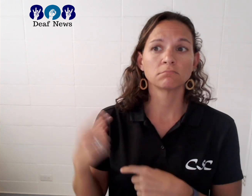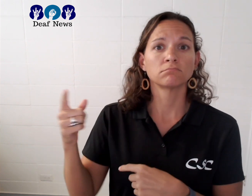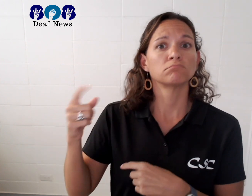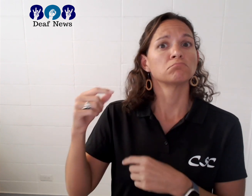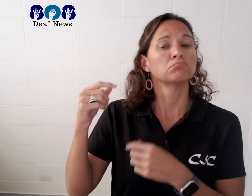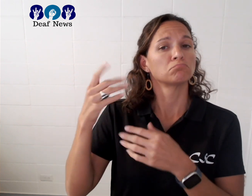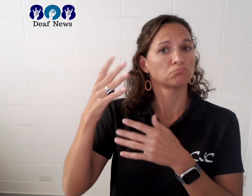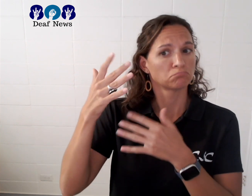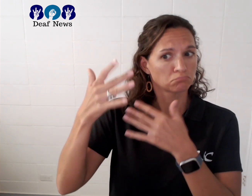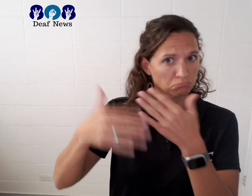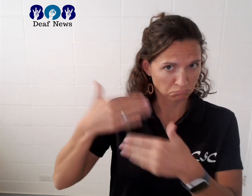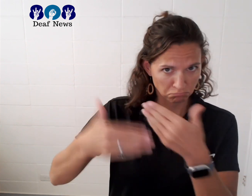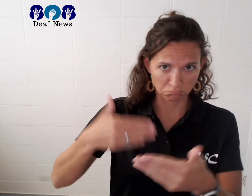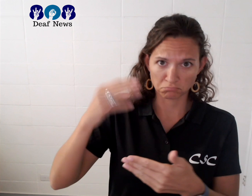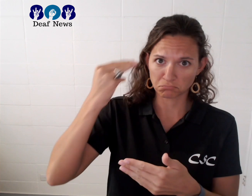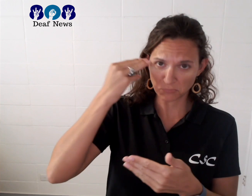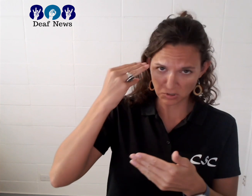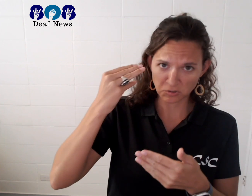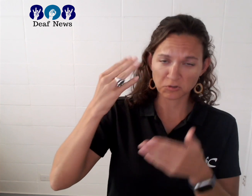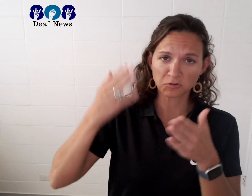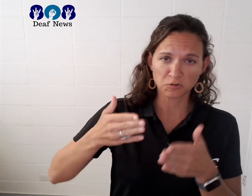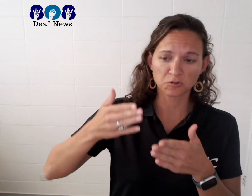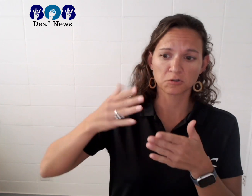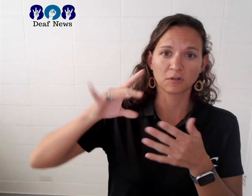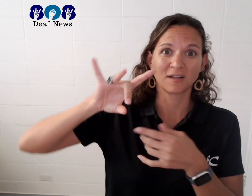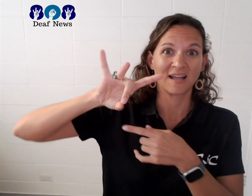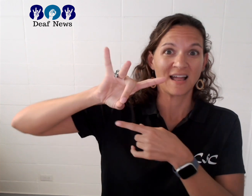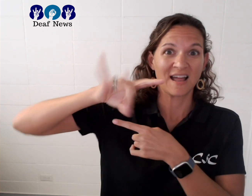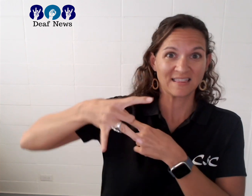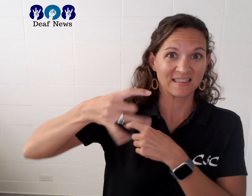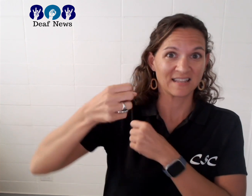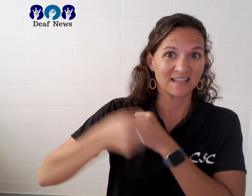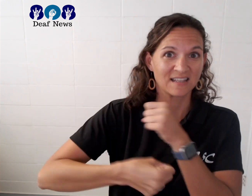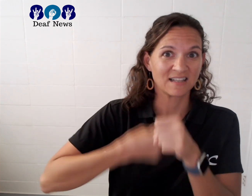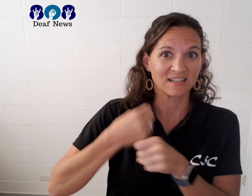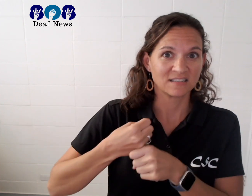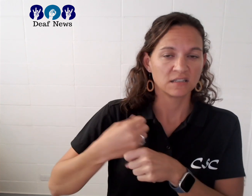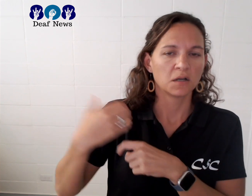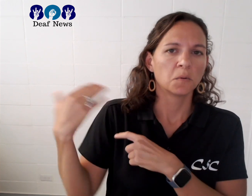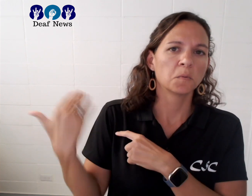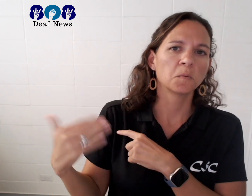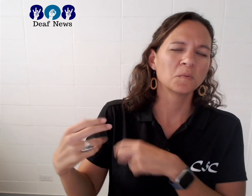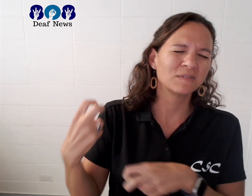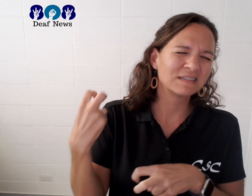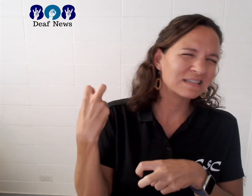Things are moving along during his tenure as Mayor and into his 8th year